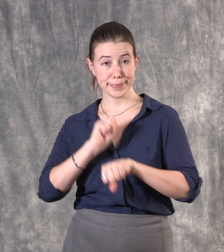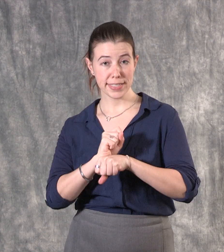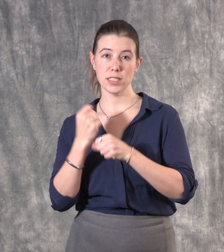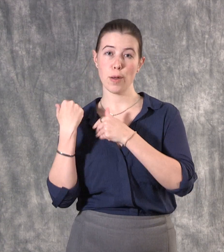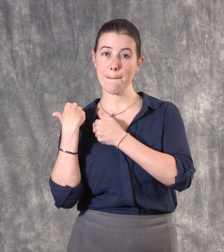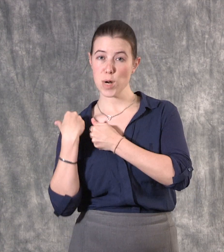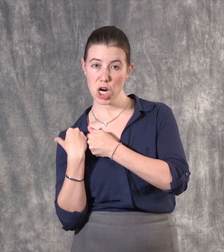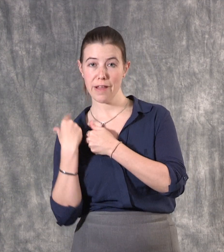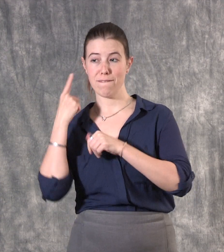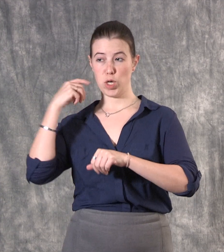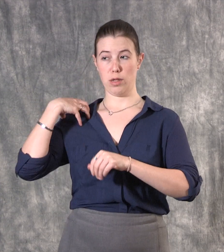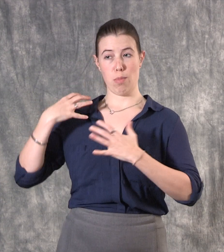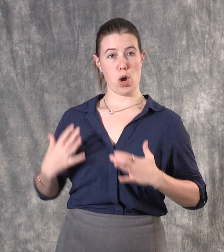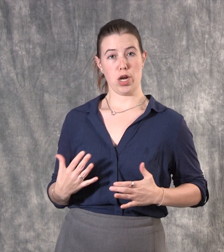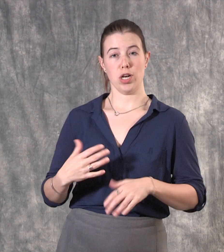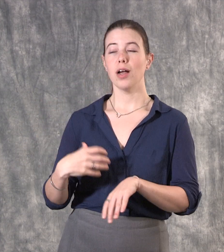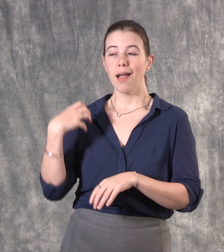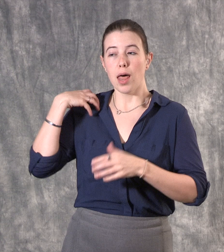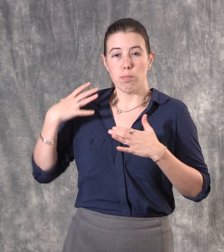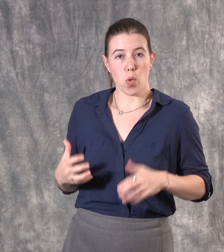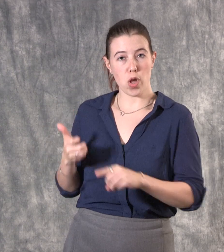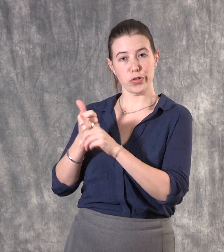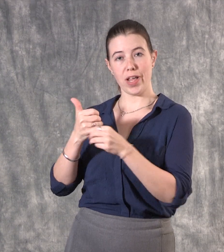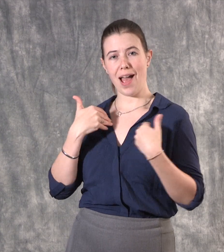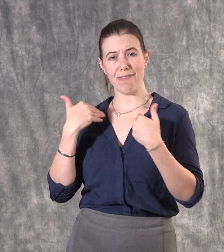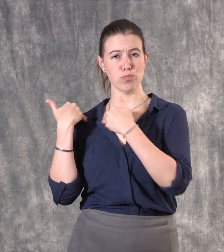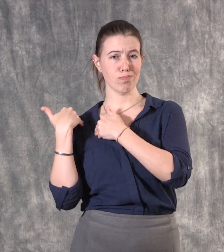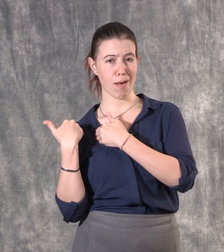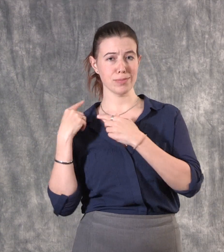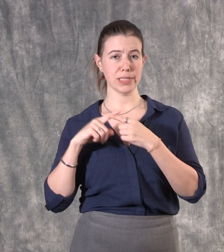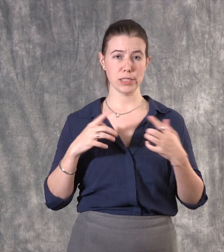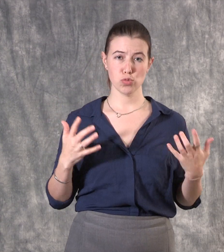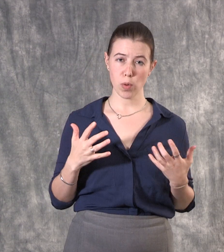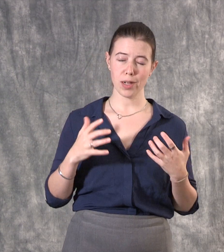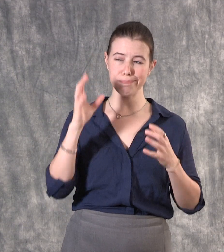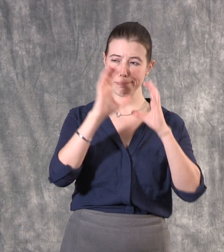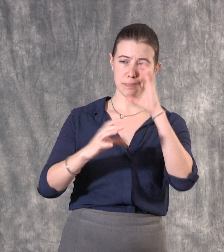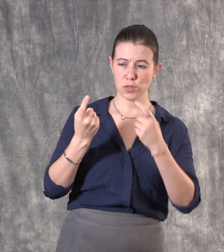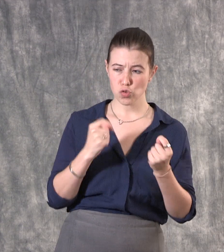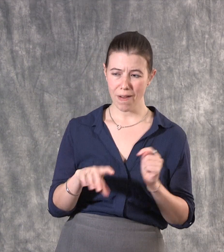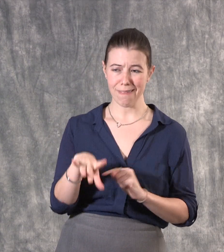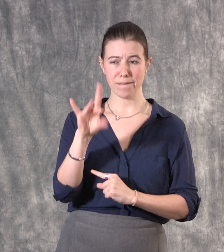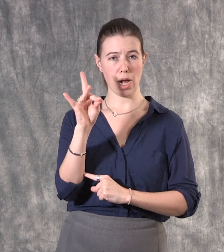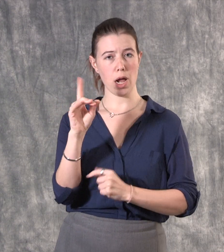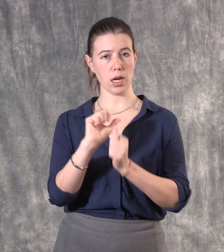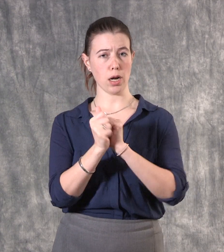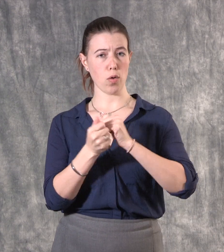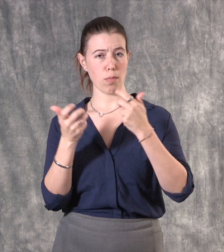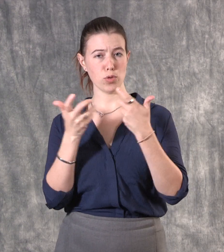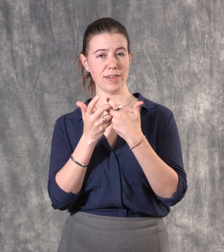is an undue burden the employer has the responsibility to try and find an